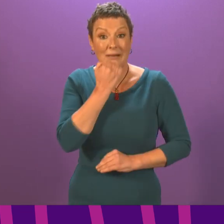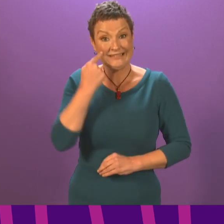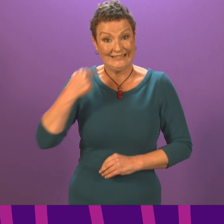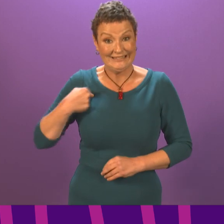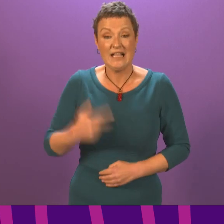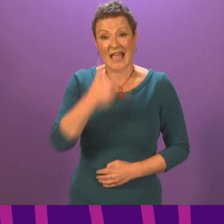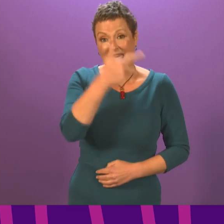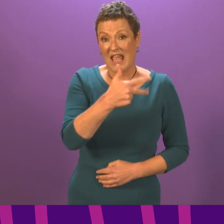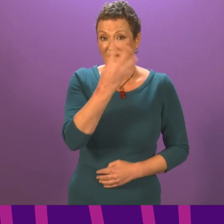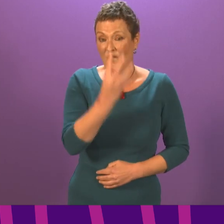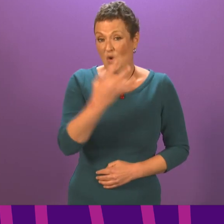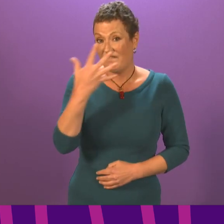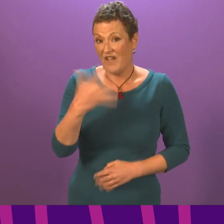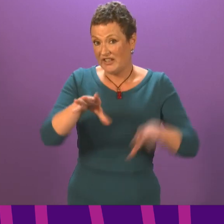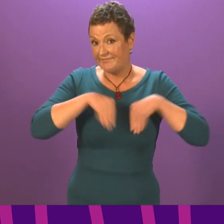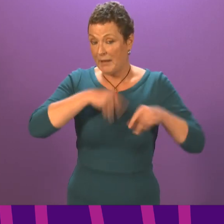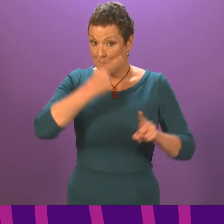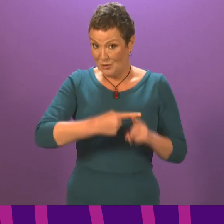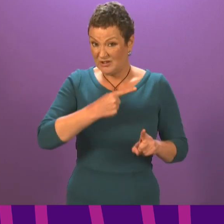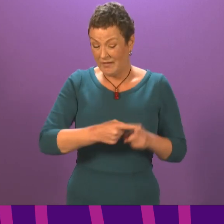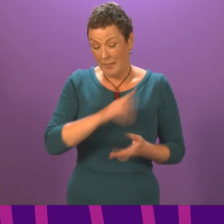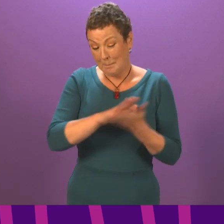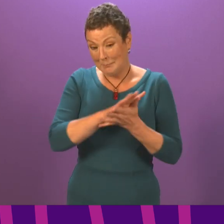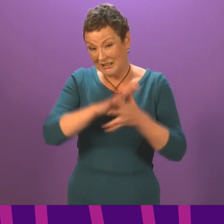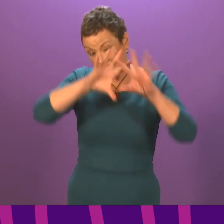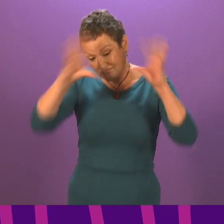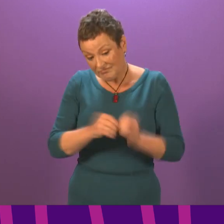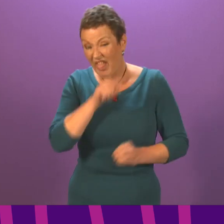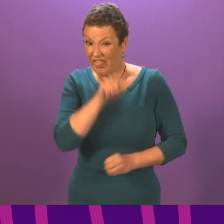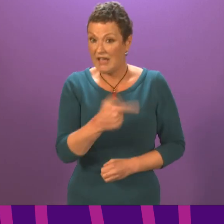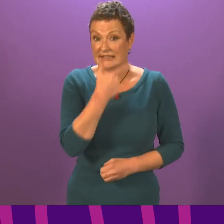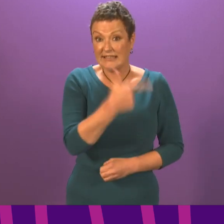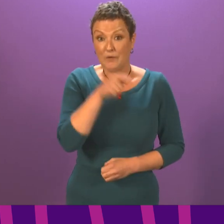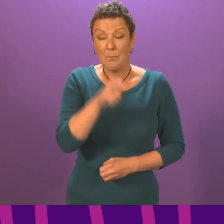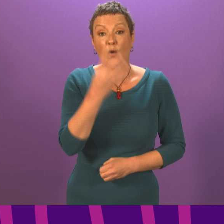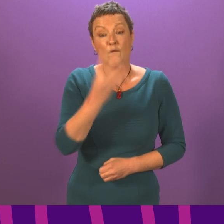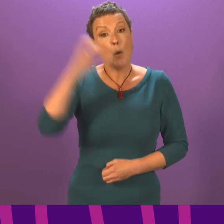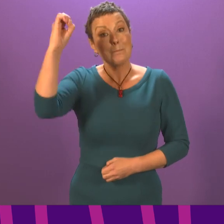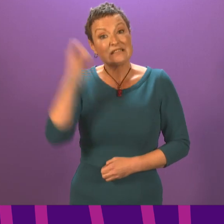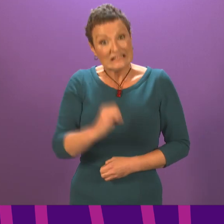that were reported yesterday was 845. That represents 7.4 per cent of all tests carried